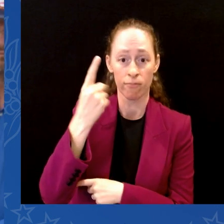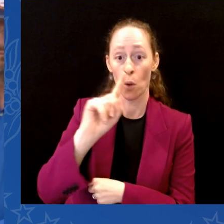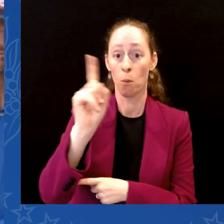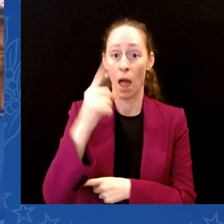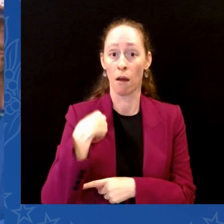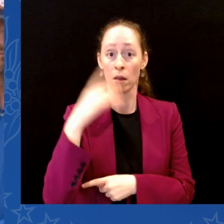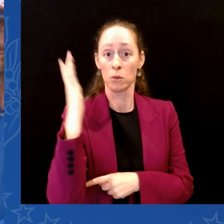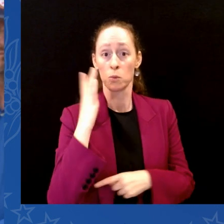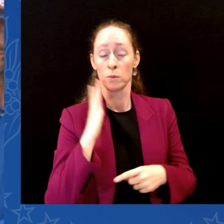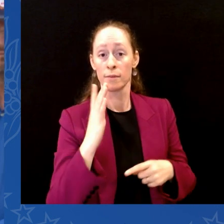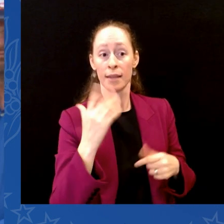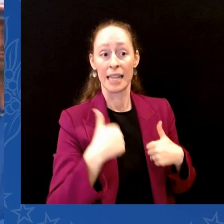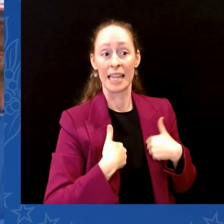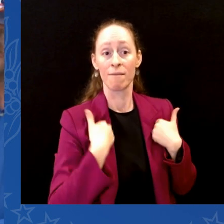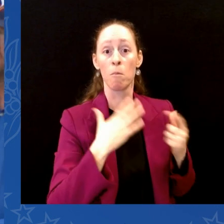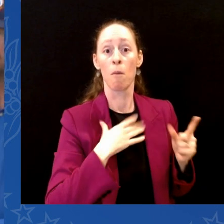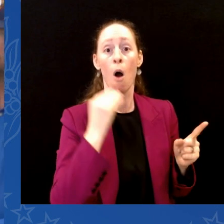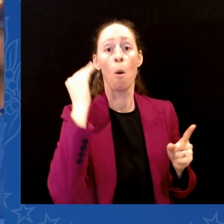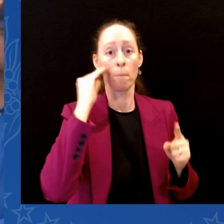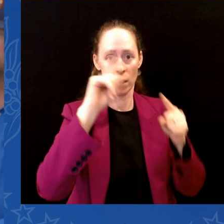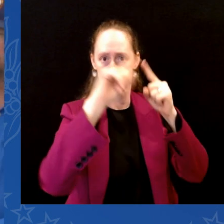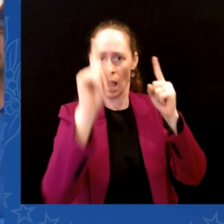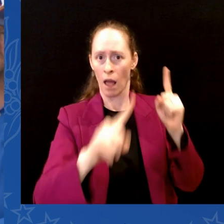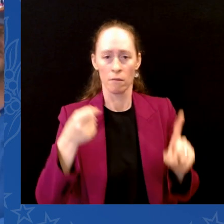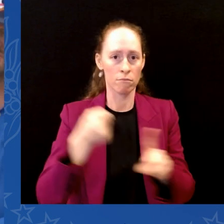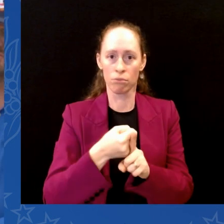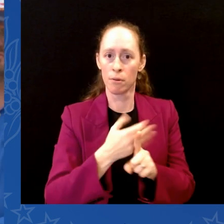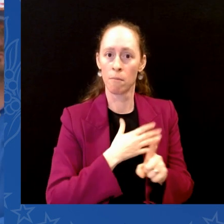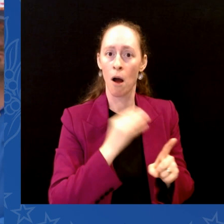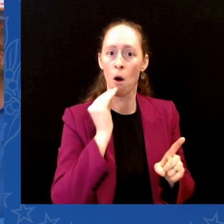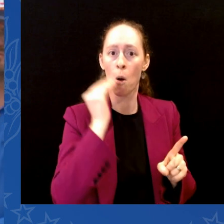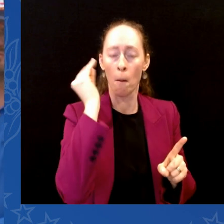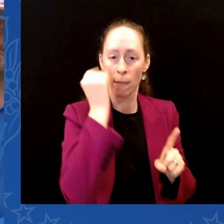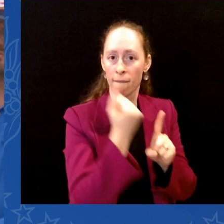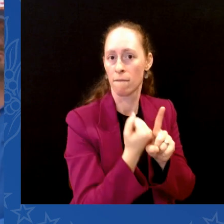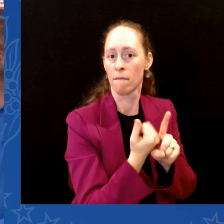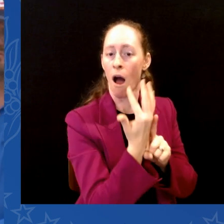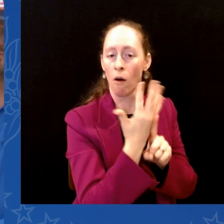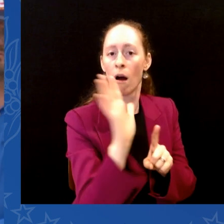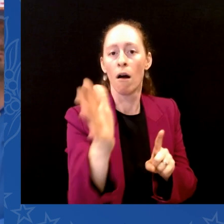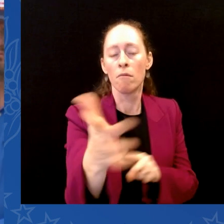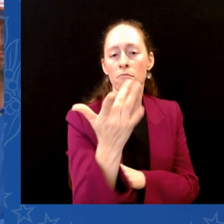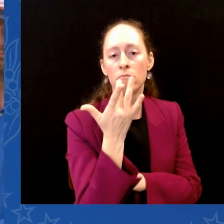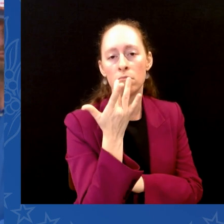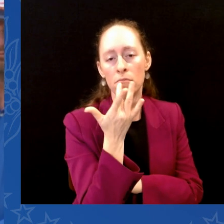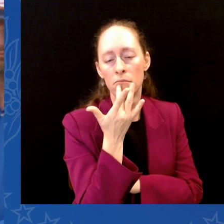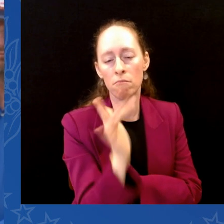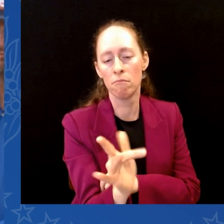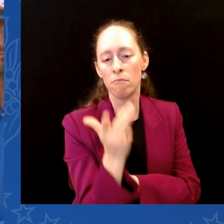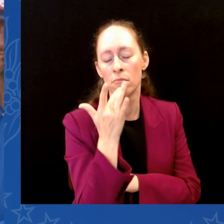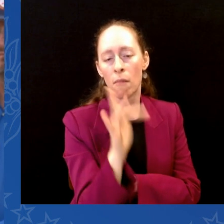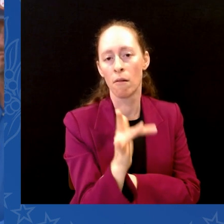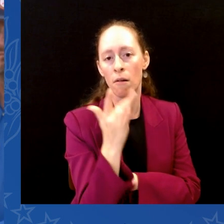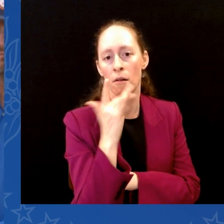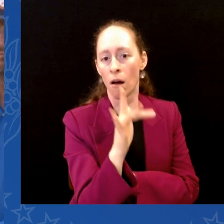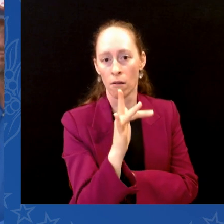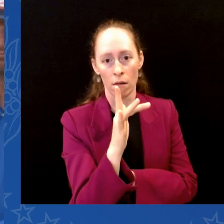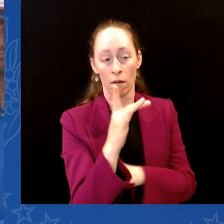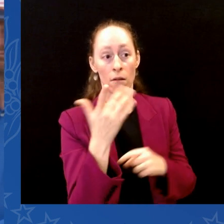and we had a lot to go to. We had relatives nearby. It wasn't like everything was wiped out. But we know the feeling, that feeling about: